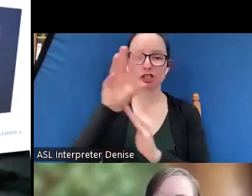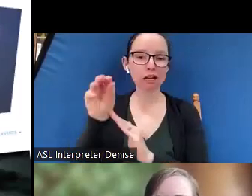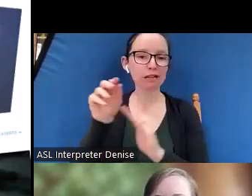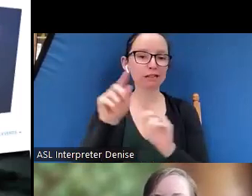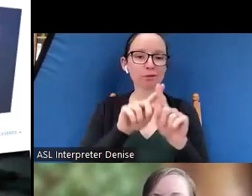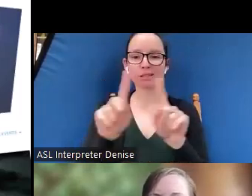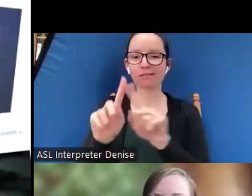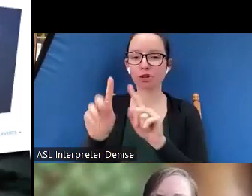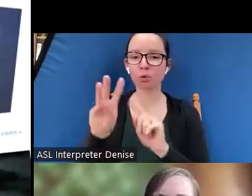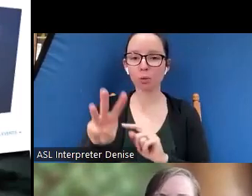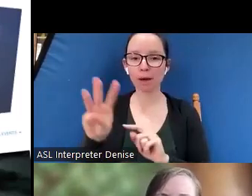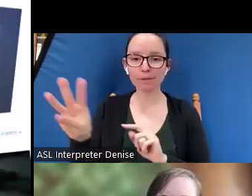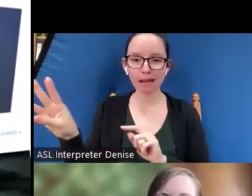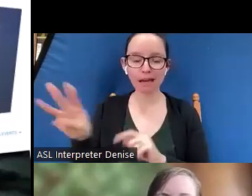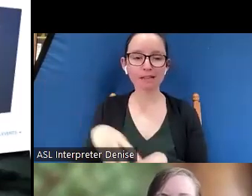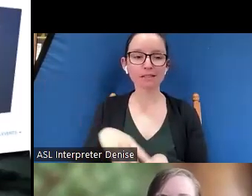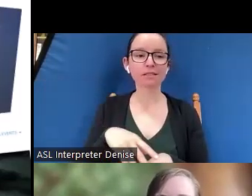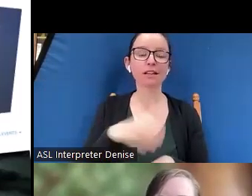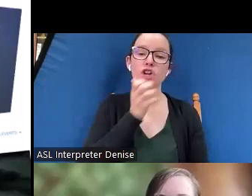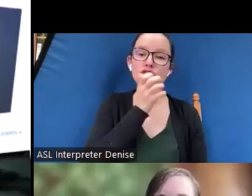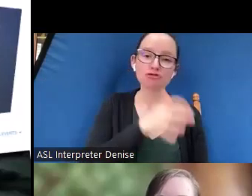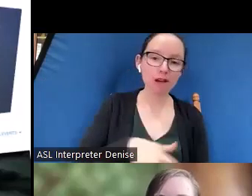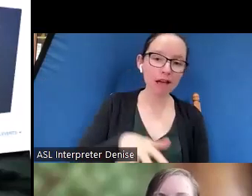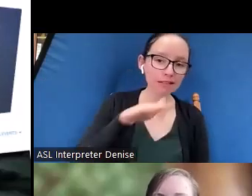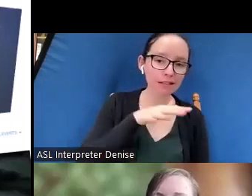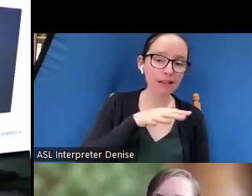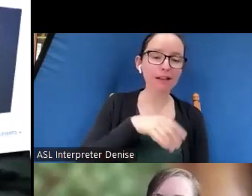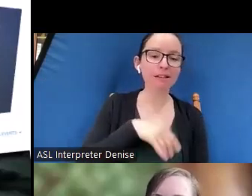So ranging from grasslands trying to rethink grassland